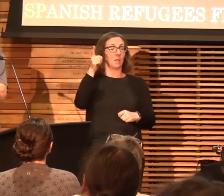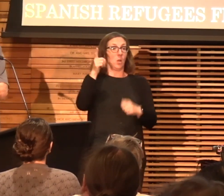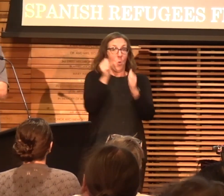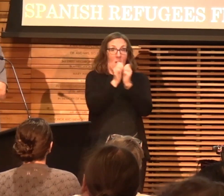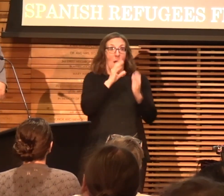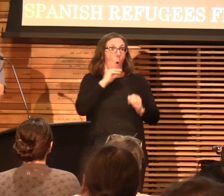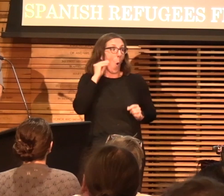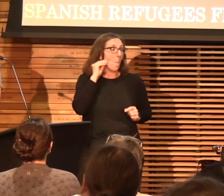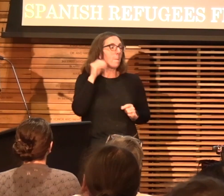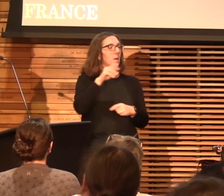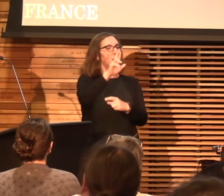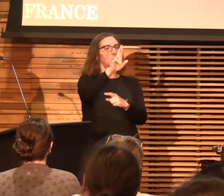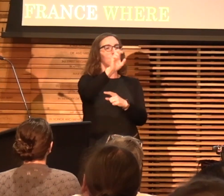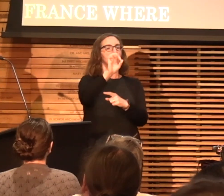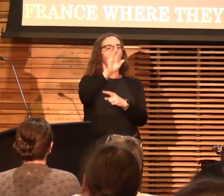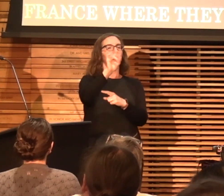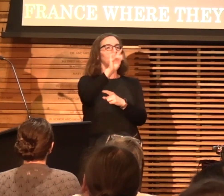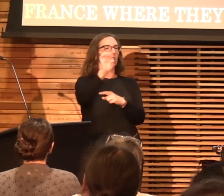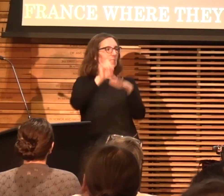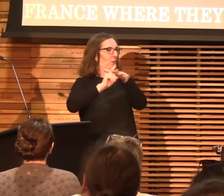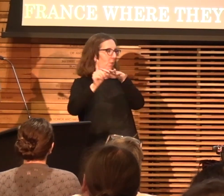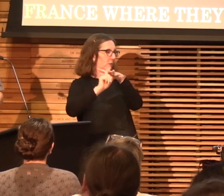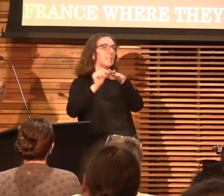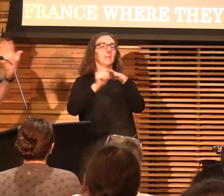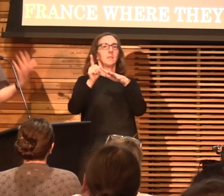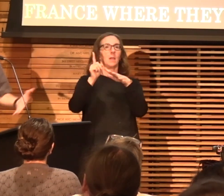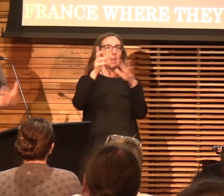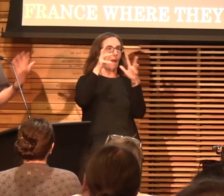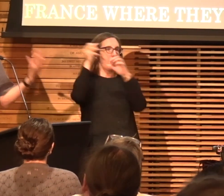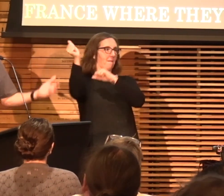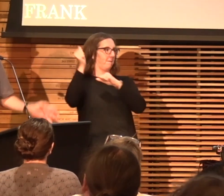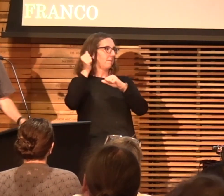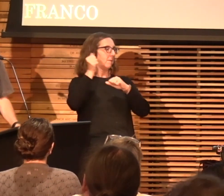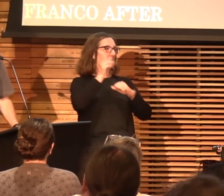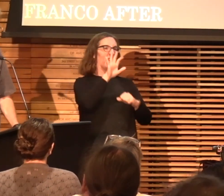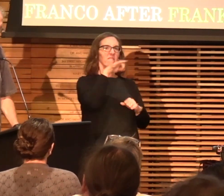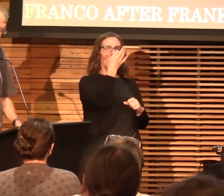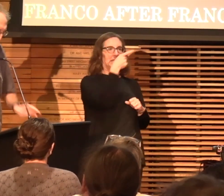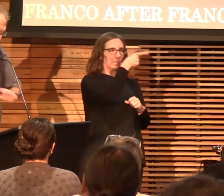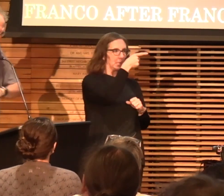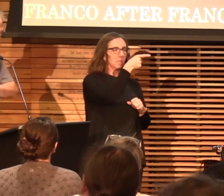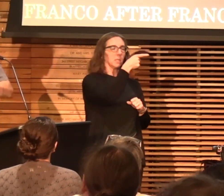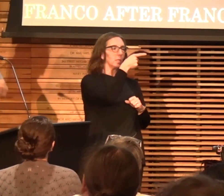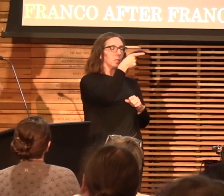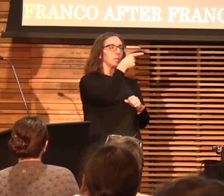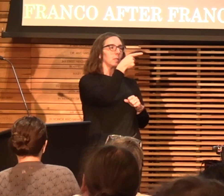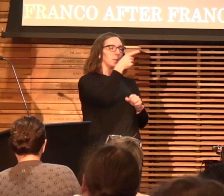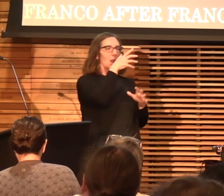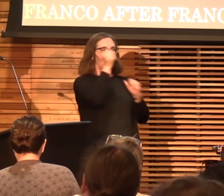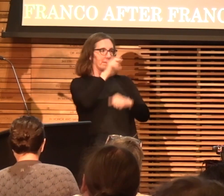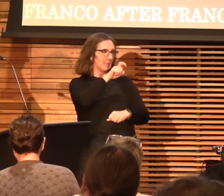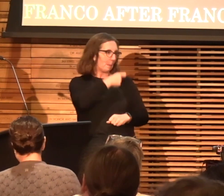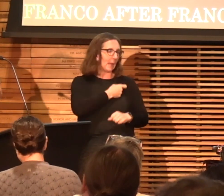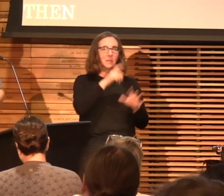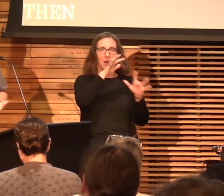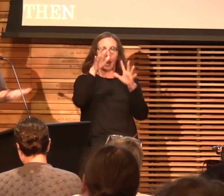where they flee to France to escape Franco after Franco takes power in Spain and then they're rounded up,